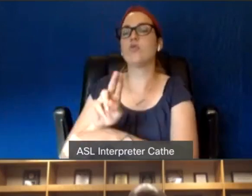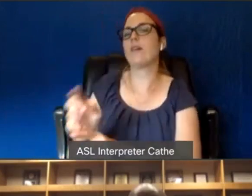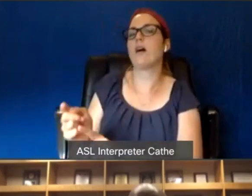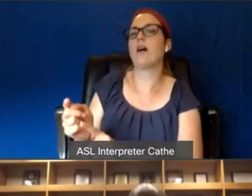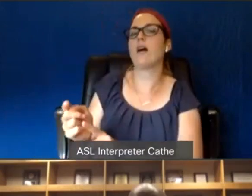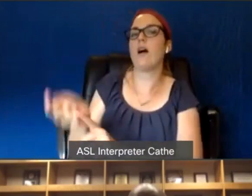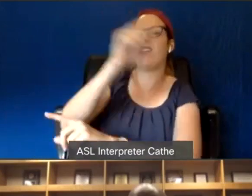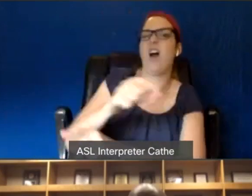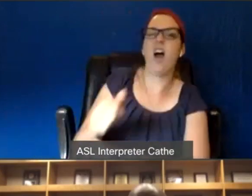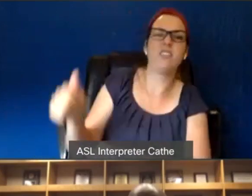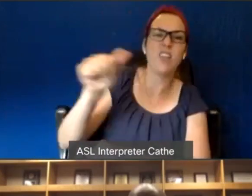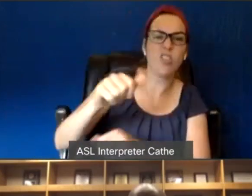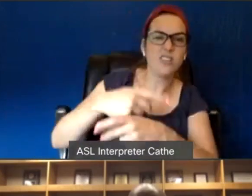is clinically stable or not.